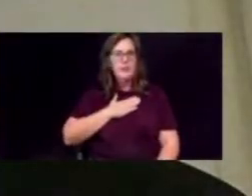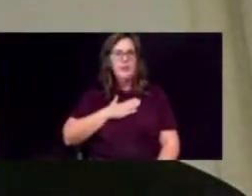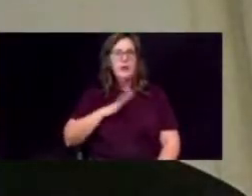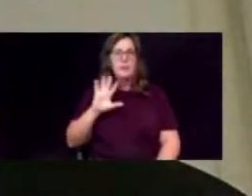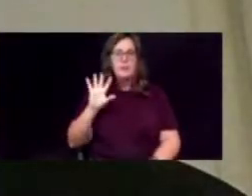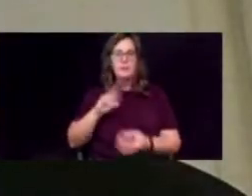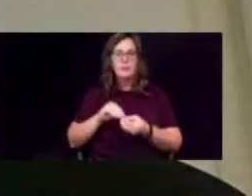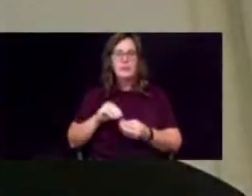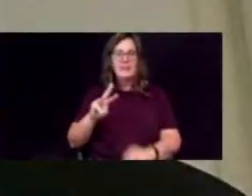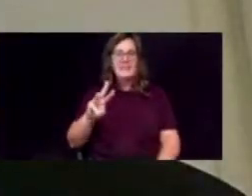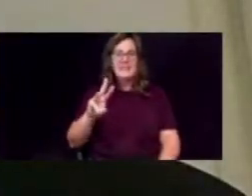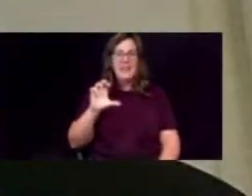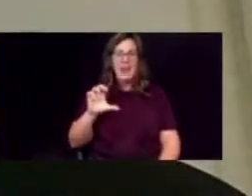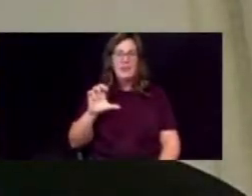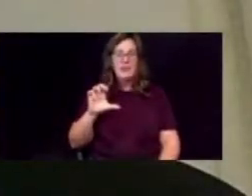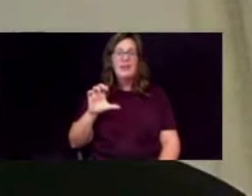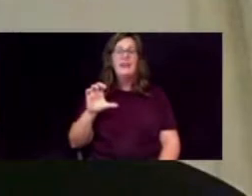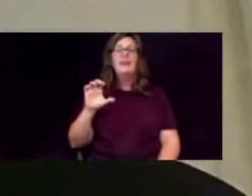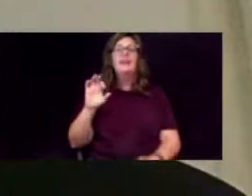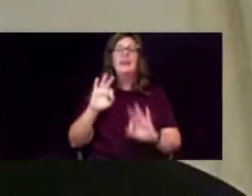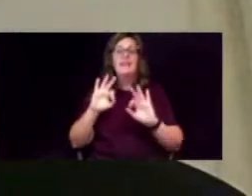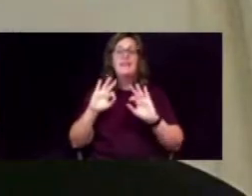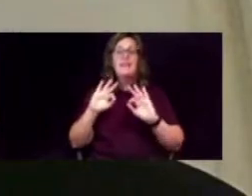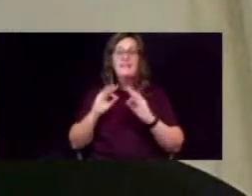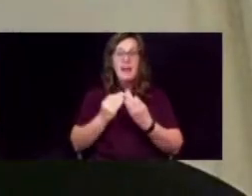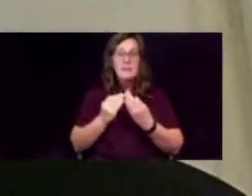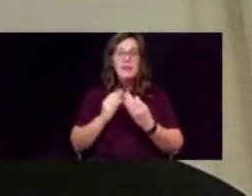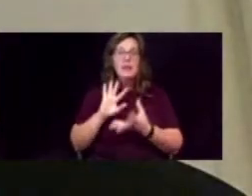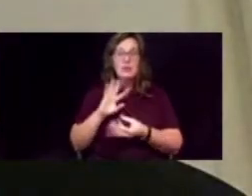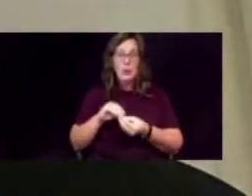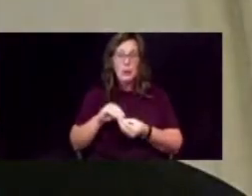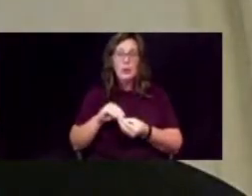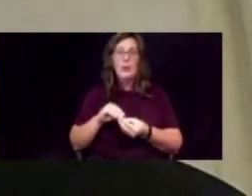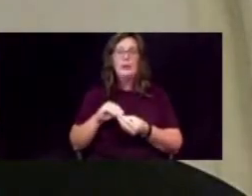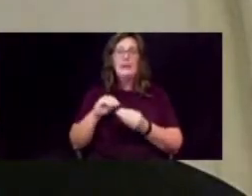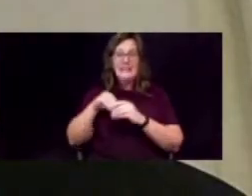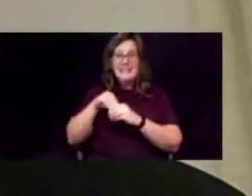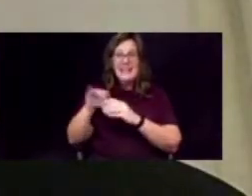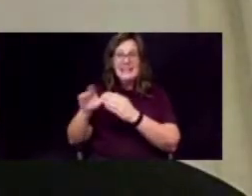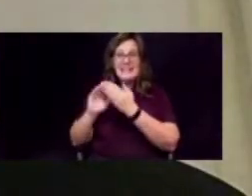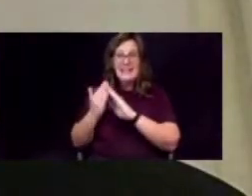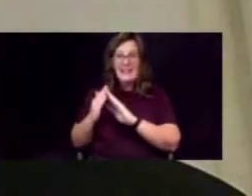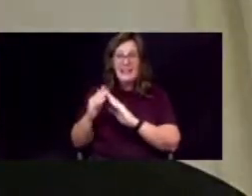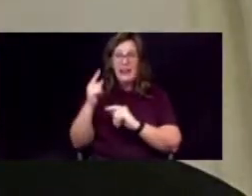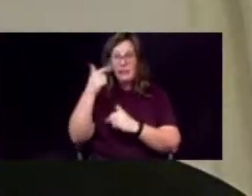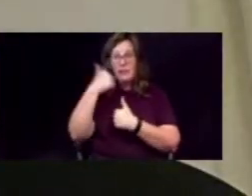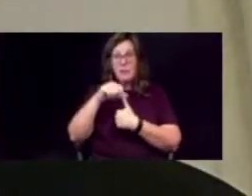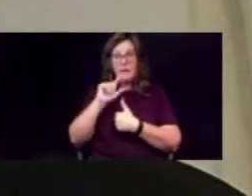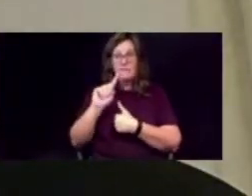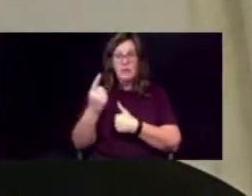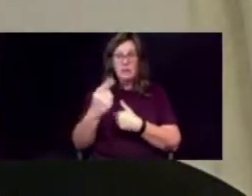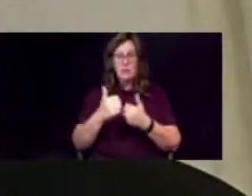in the entire city um and i remember when i first started coming out i was in high school